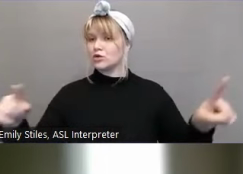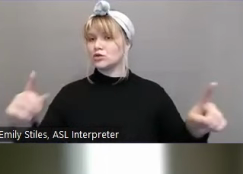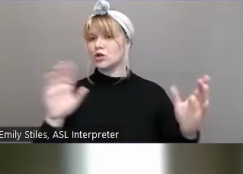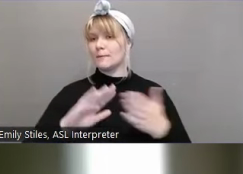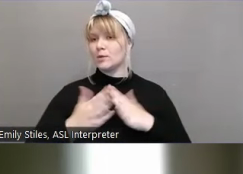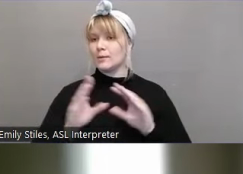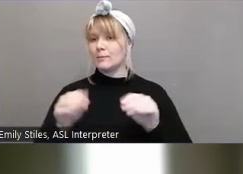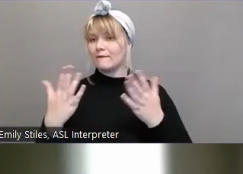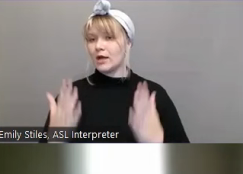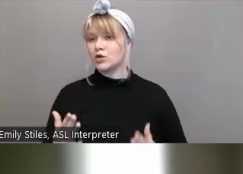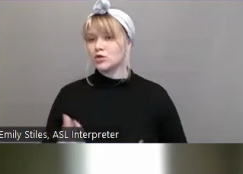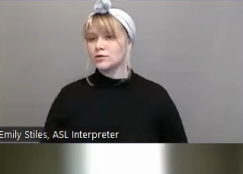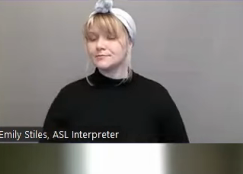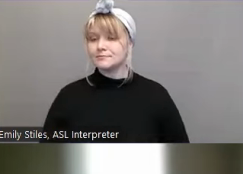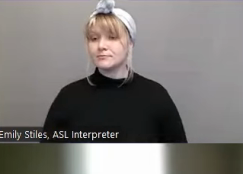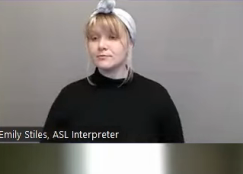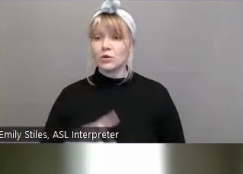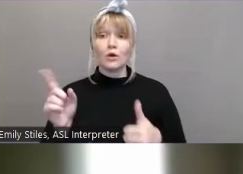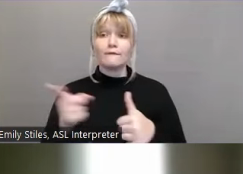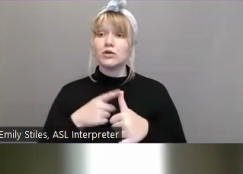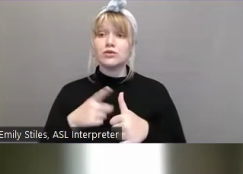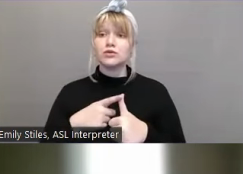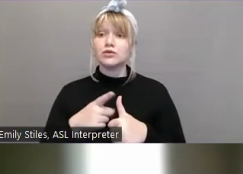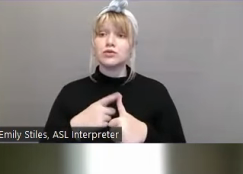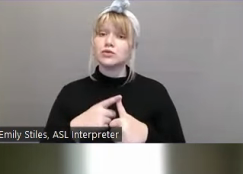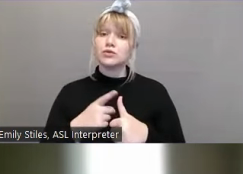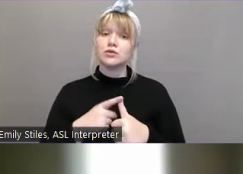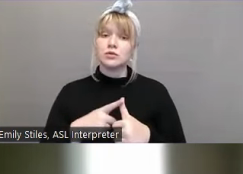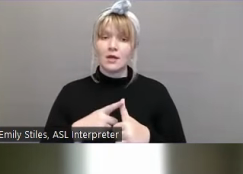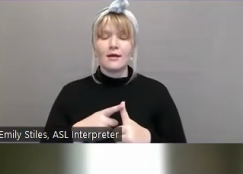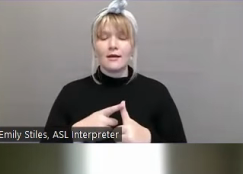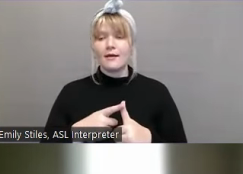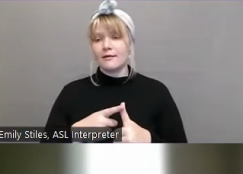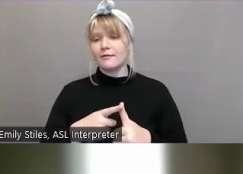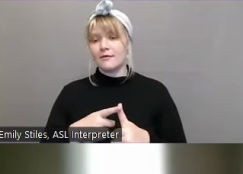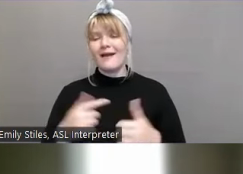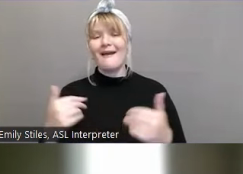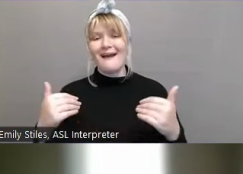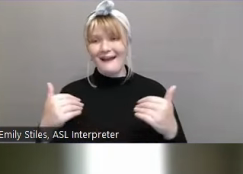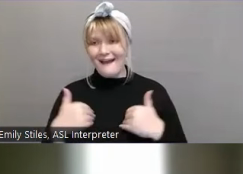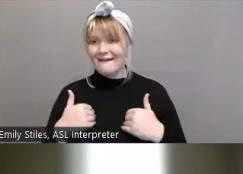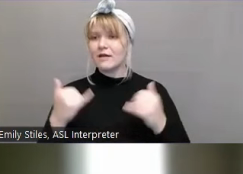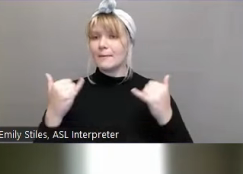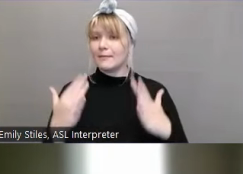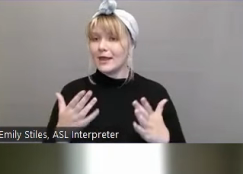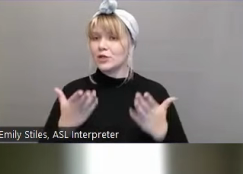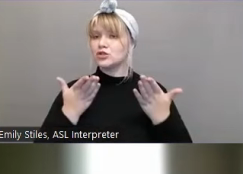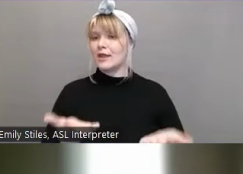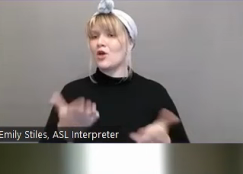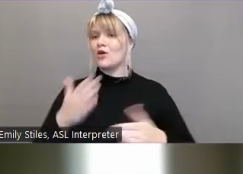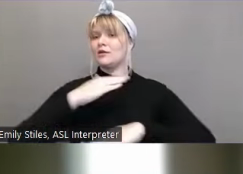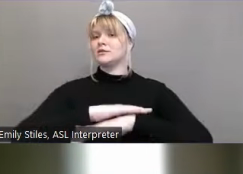So, first having players at the table who aren’t entrenched in CoC work allows for